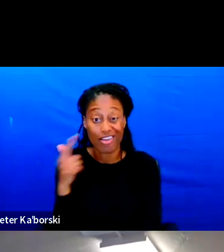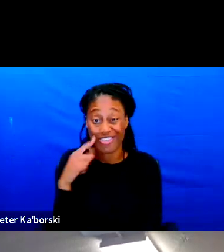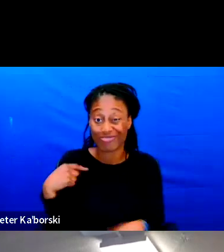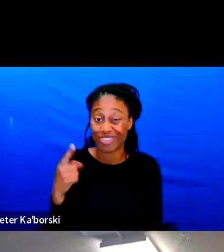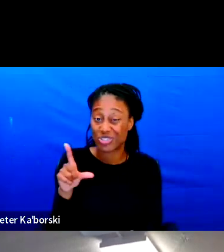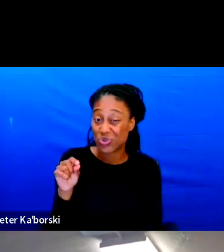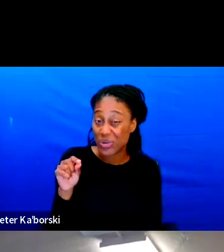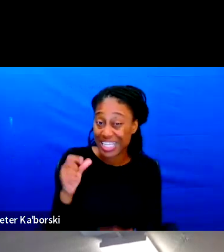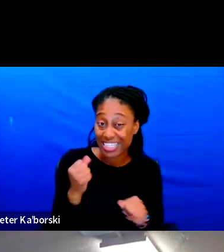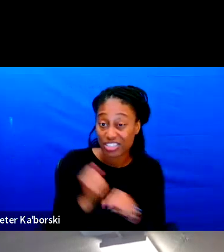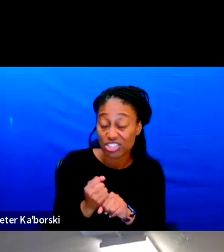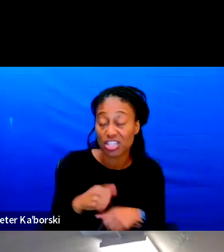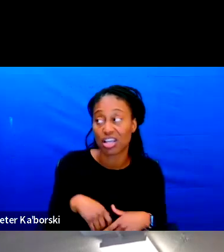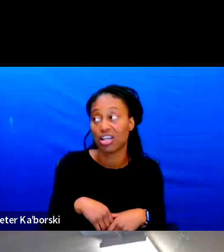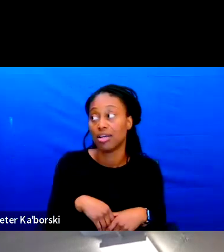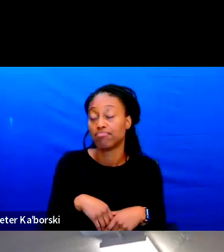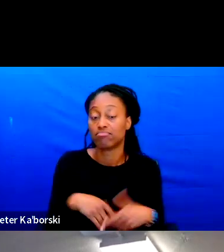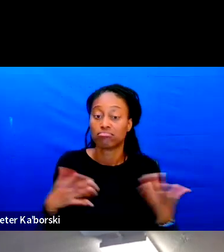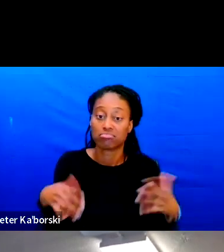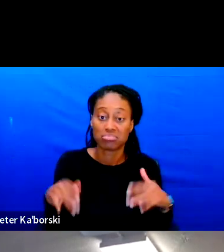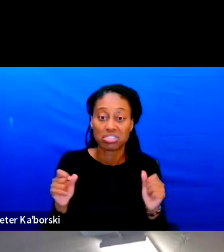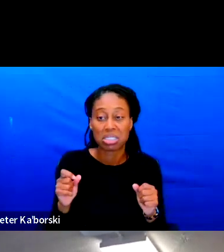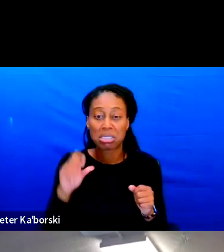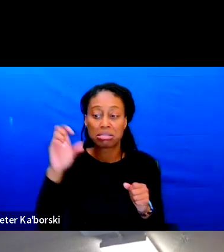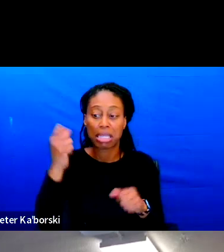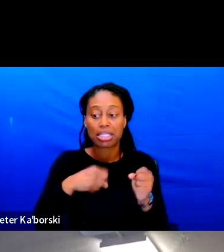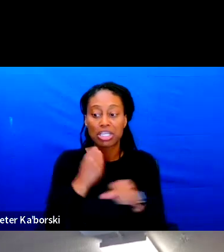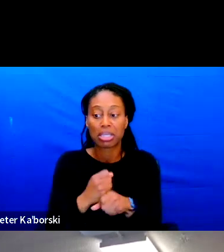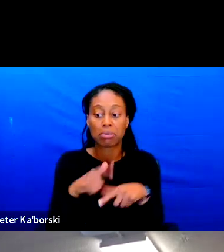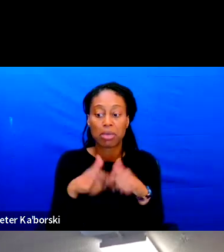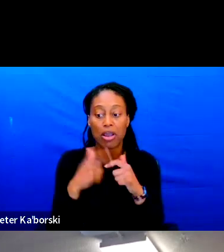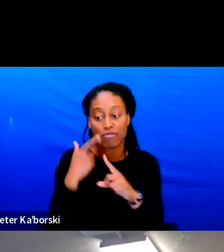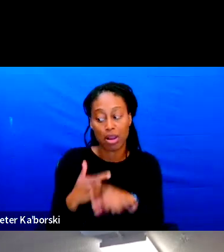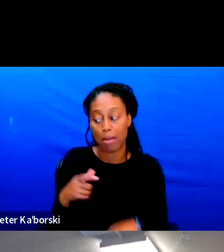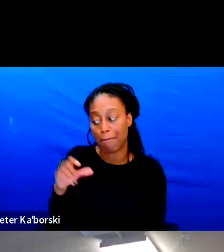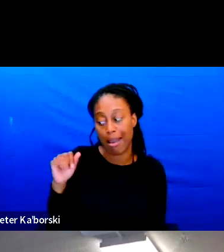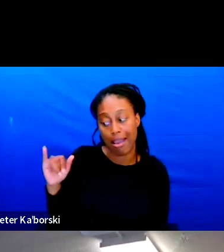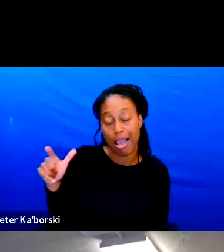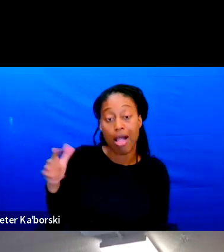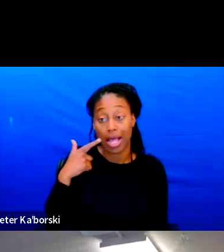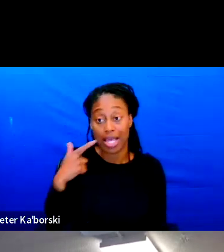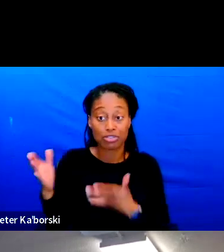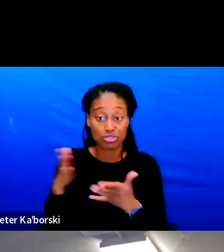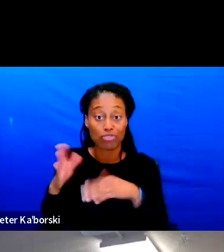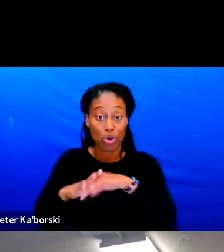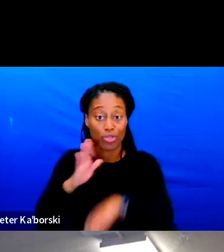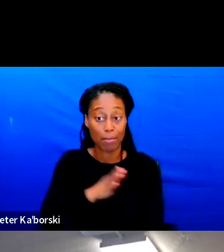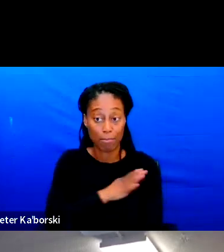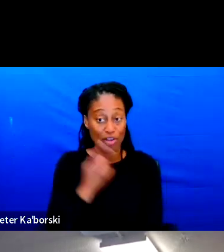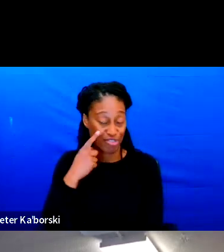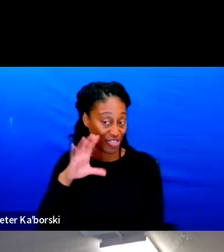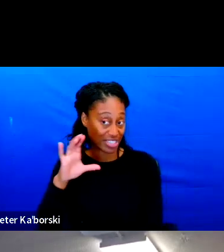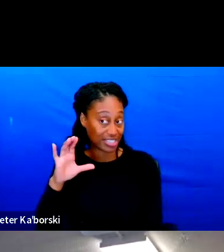Kyle Kleist: took a little bit of a 10 year sabbatical, I like to say, from Il, and in that time served on the board for the center and then returned as